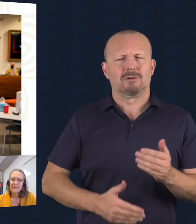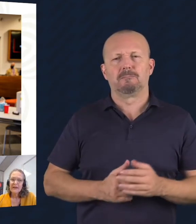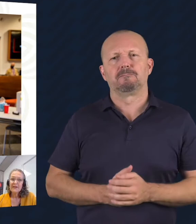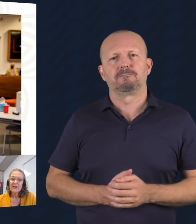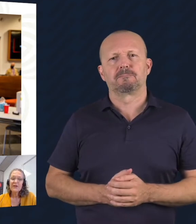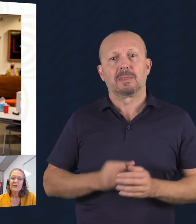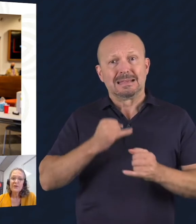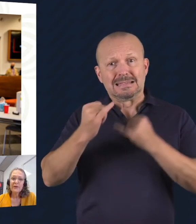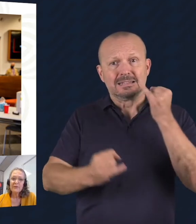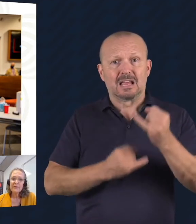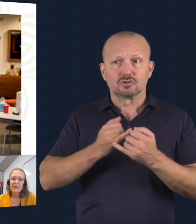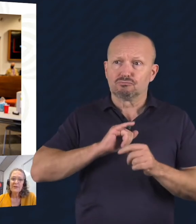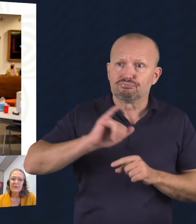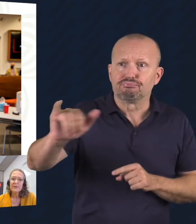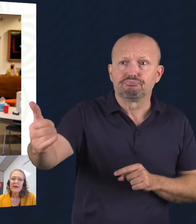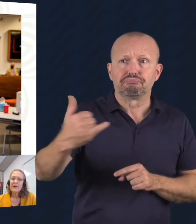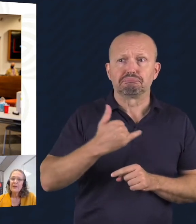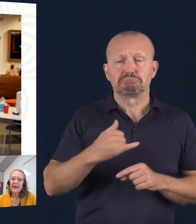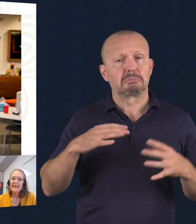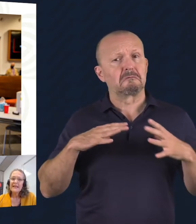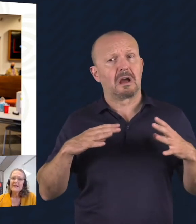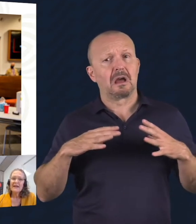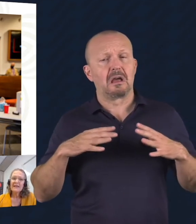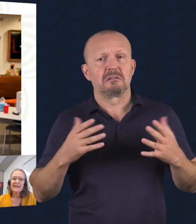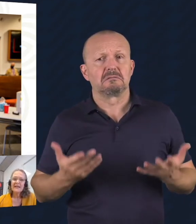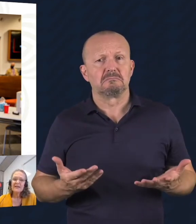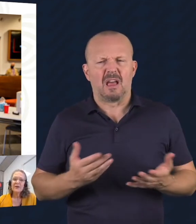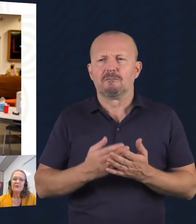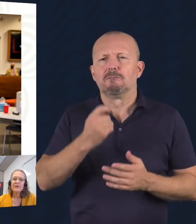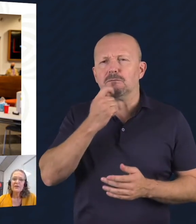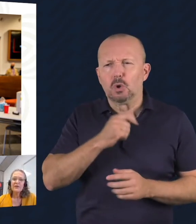International travel was possible without needing to isolate on return.